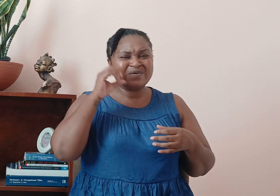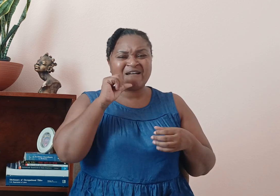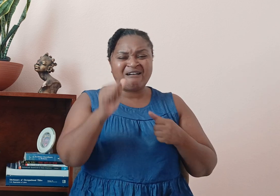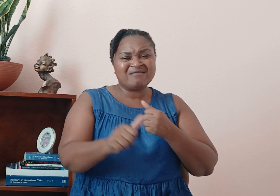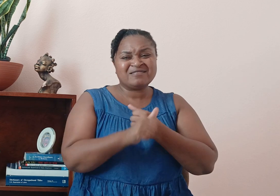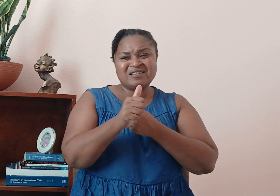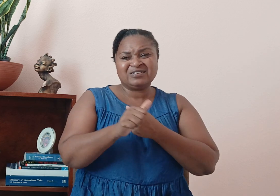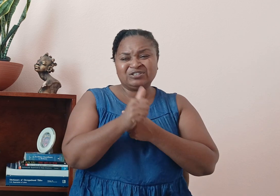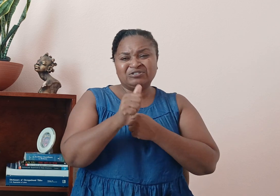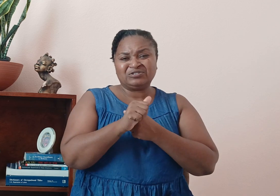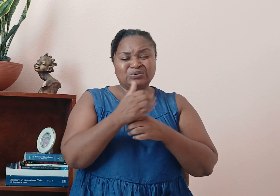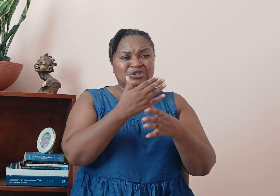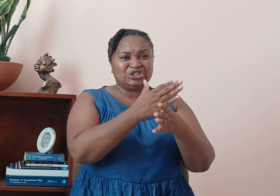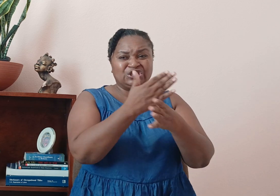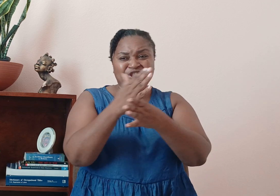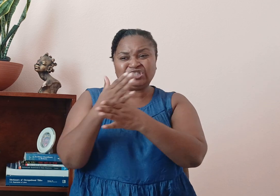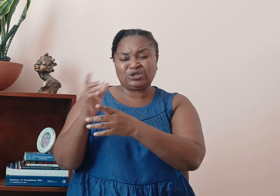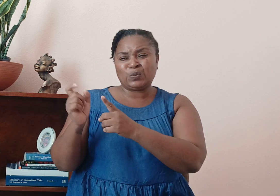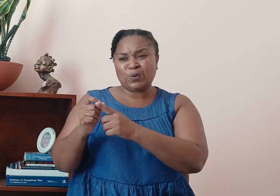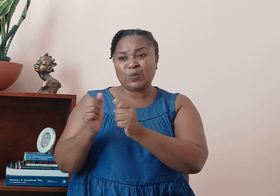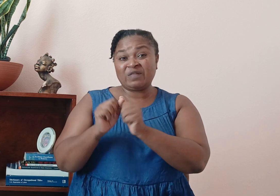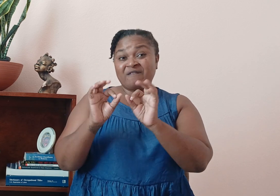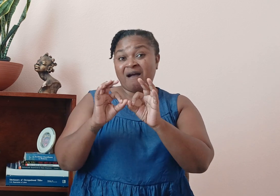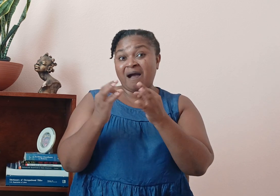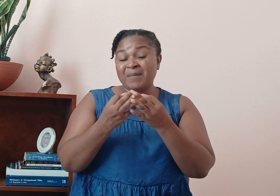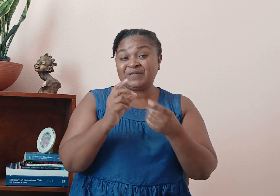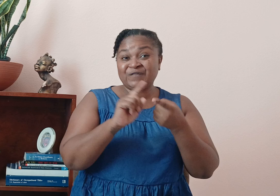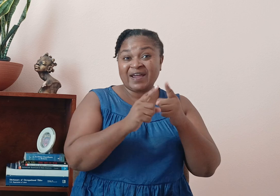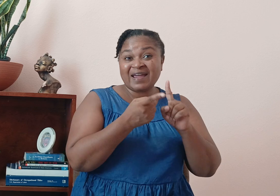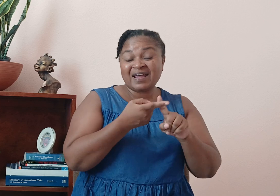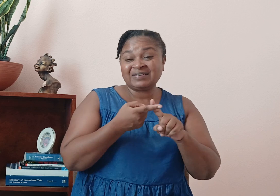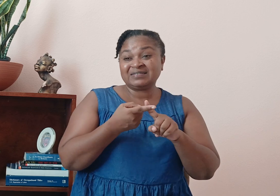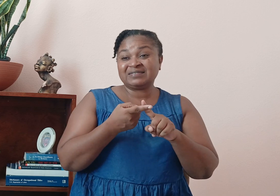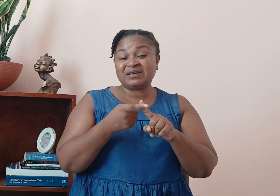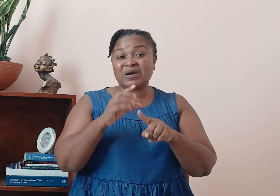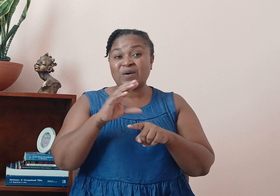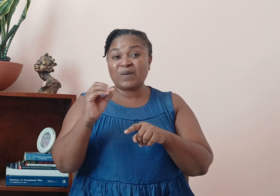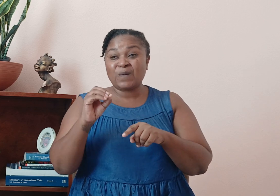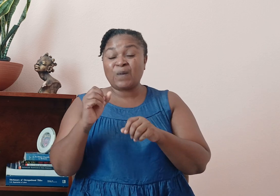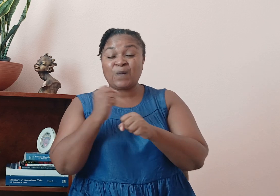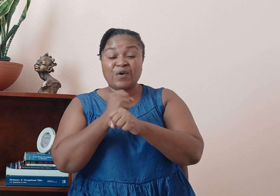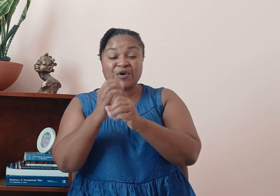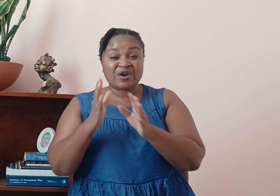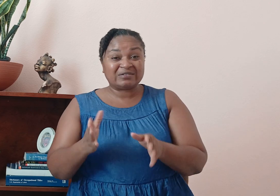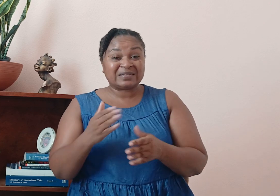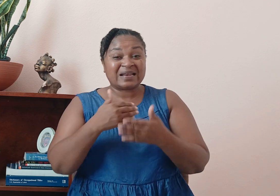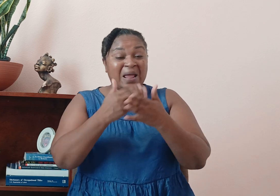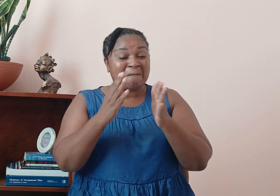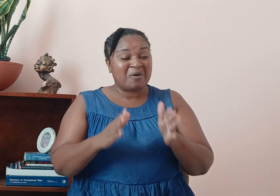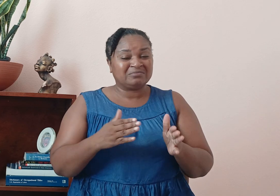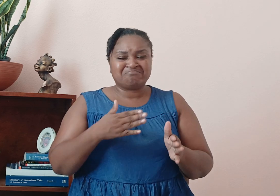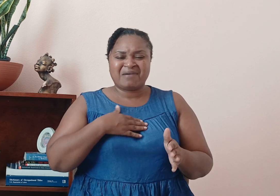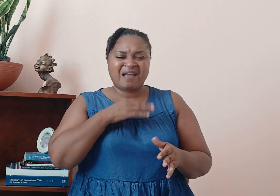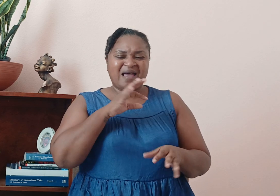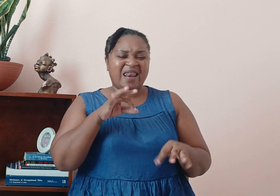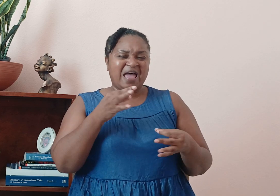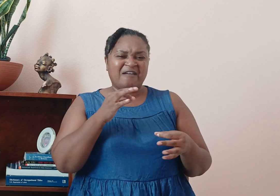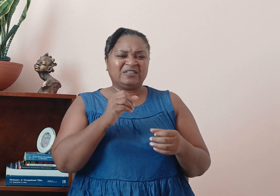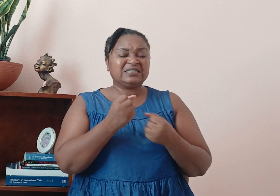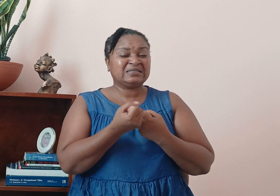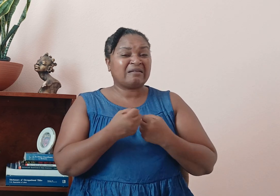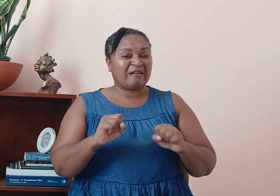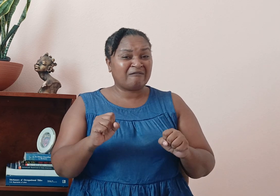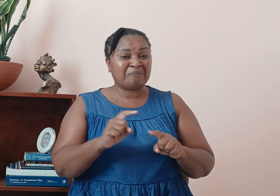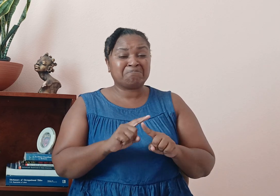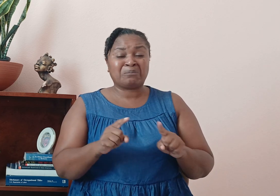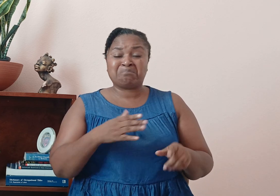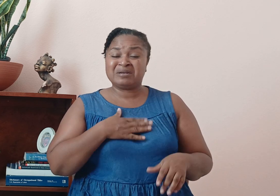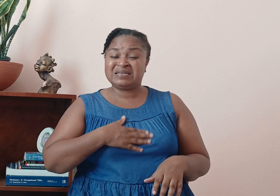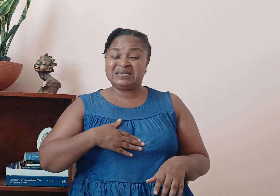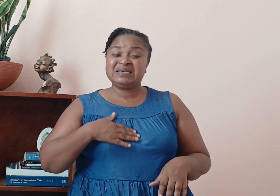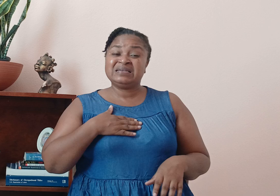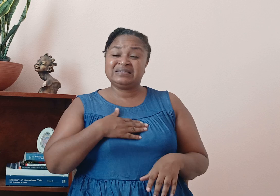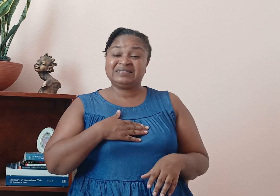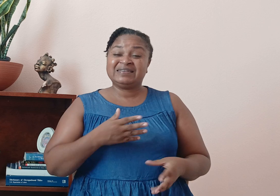your word with my family and friends, with my coworkers and neighbours. Please give me the